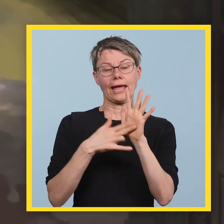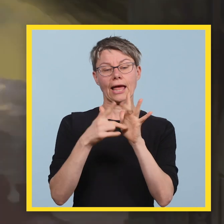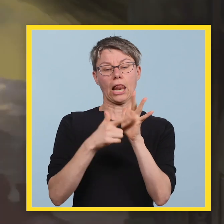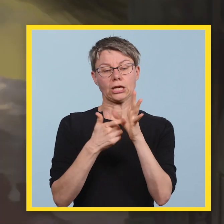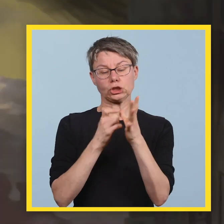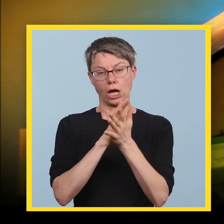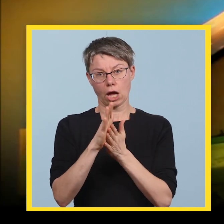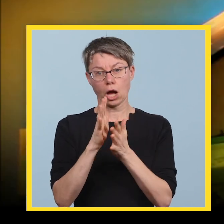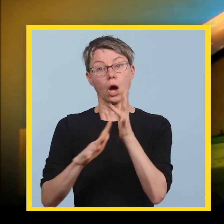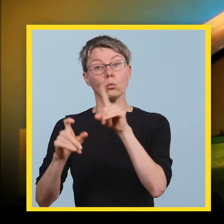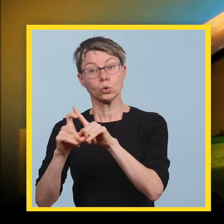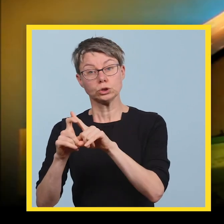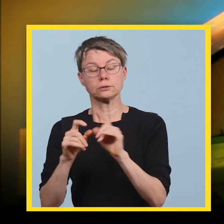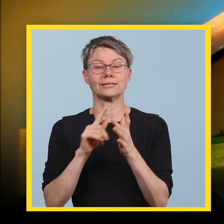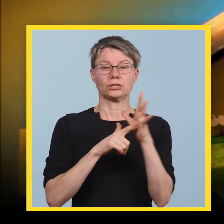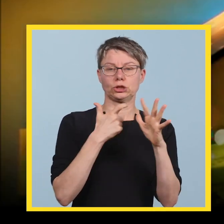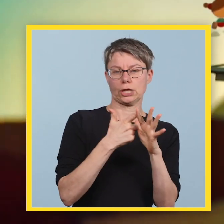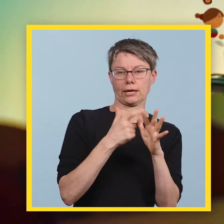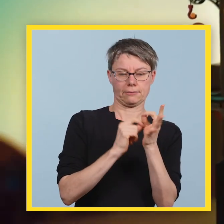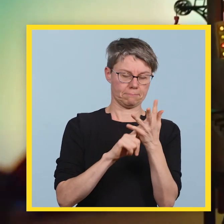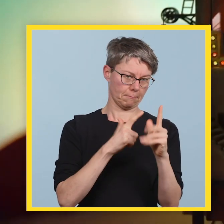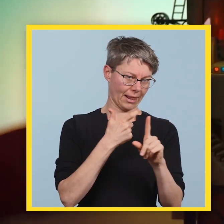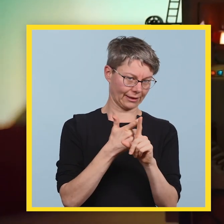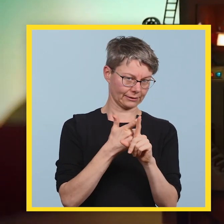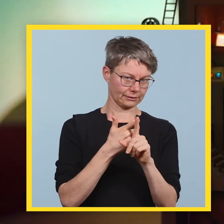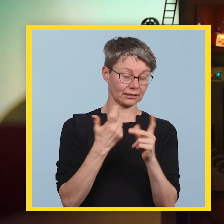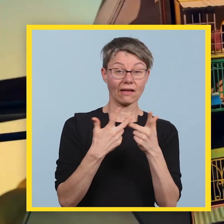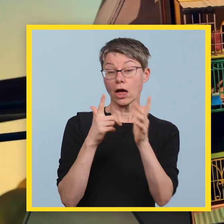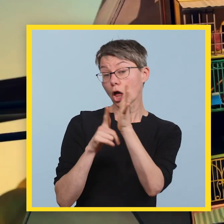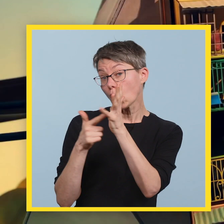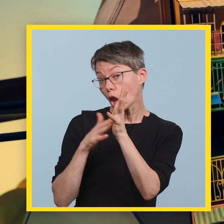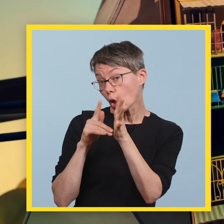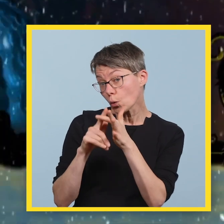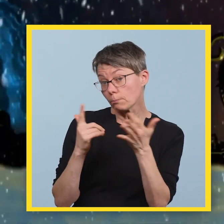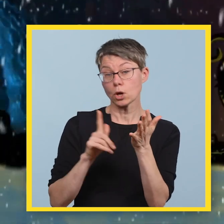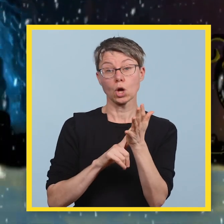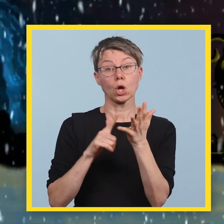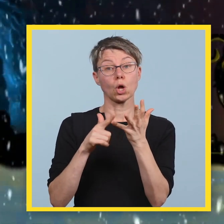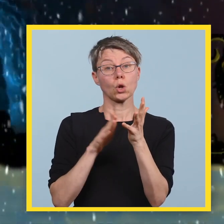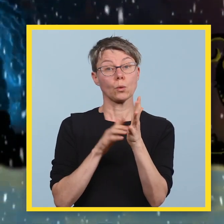The handcrafted worlds of Lume and Lumino City might take your fancy, as well as Karma, Incarnation 1 -